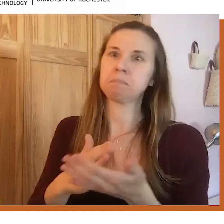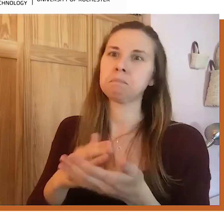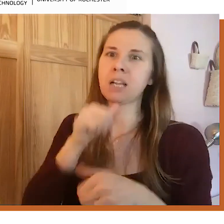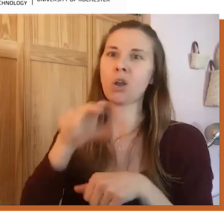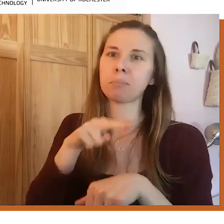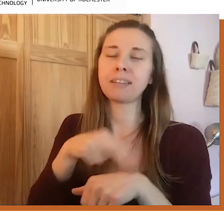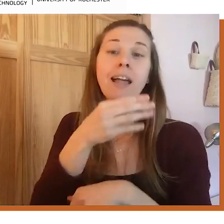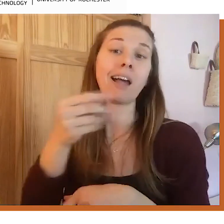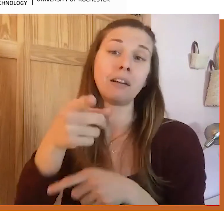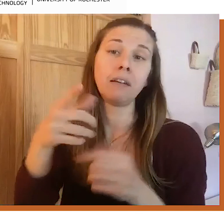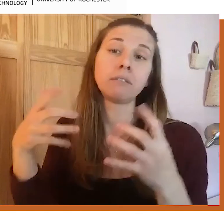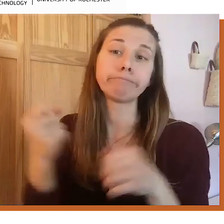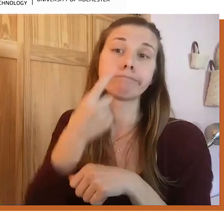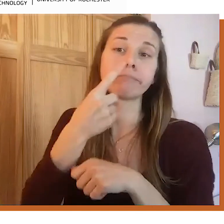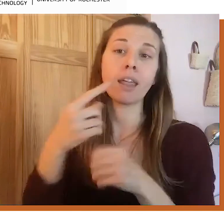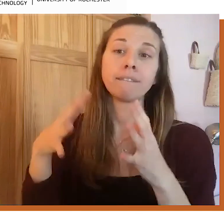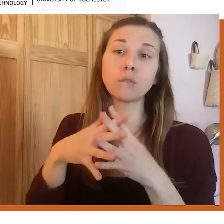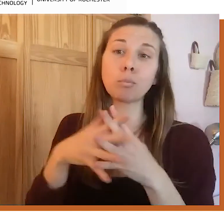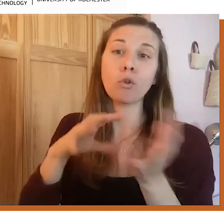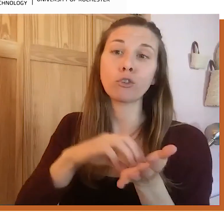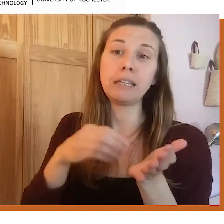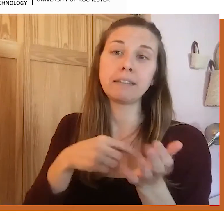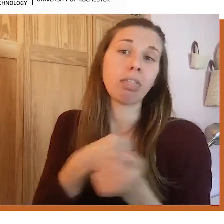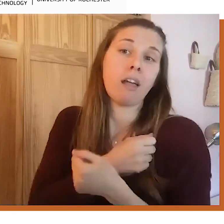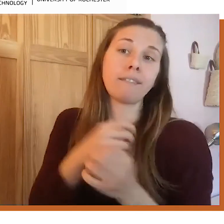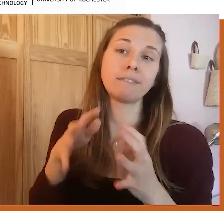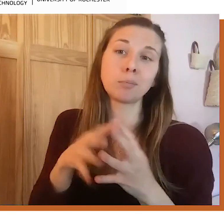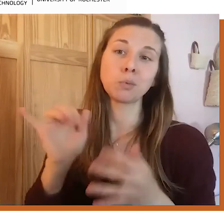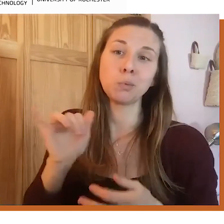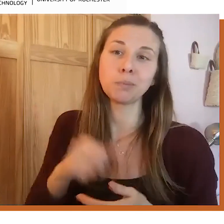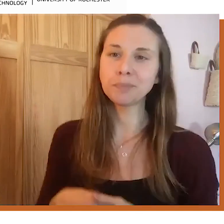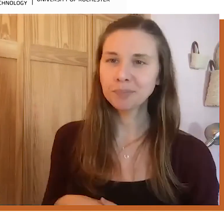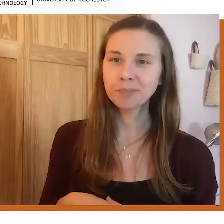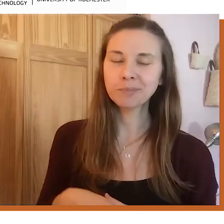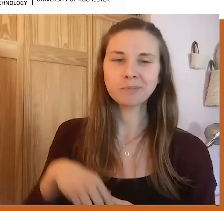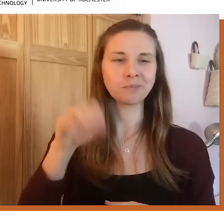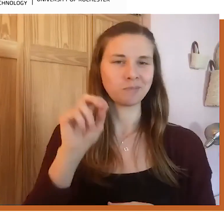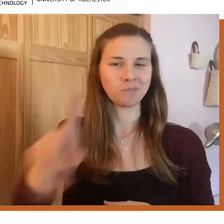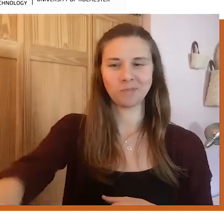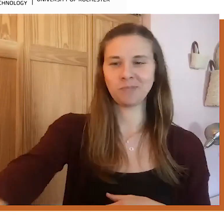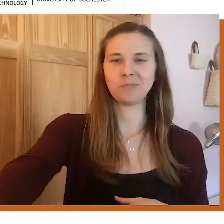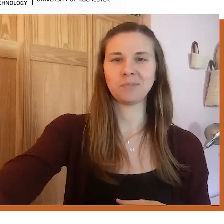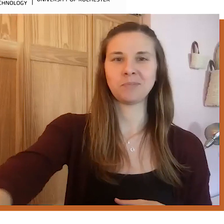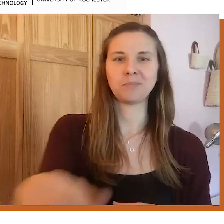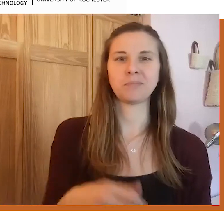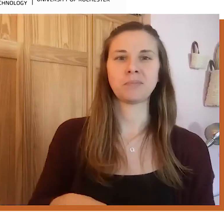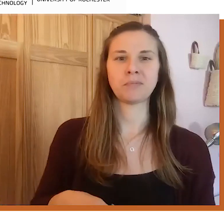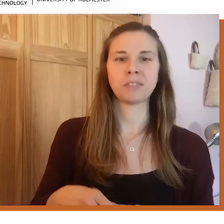Some are normal, and some are not normal, and I also love making cookies with medical designs on them, too...